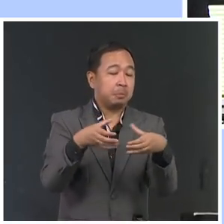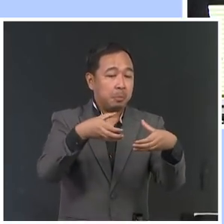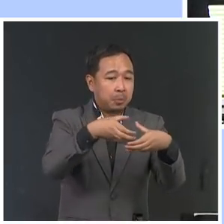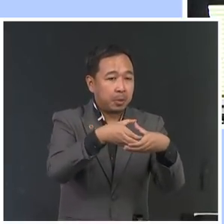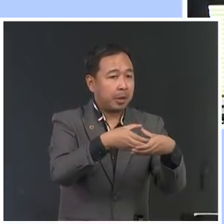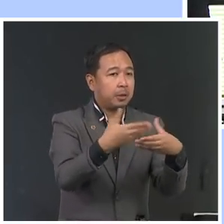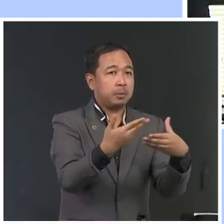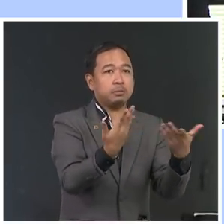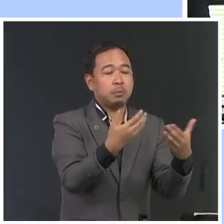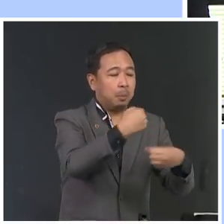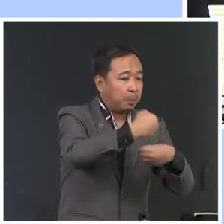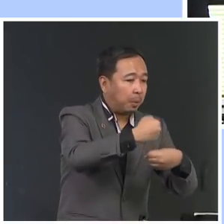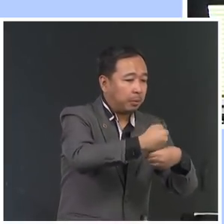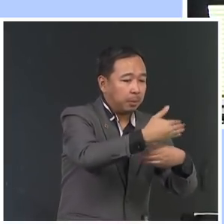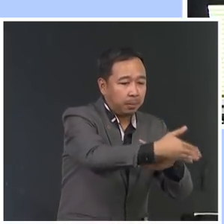conference, also we have sign language interpreter.